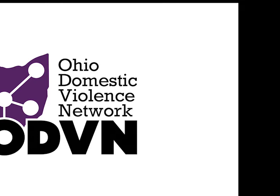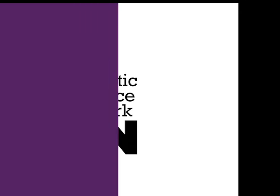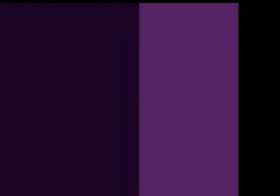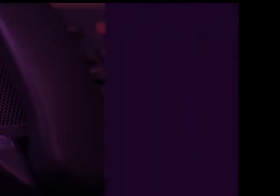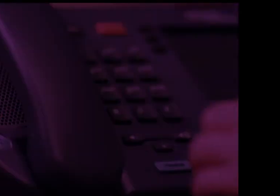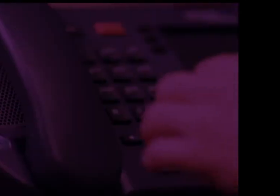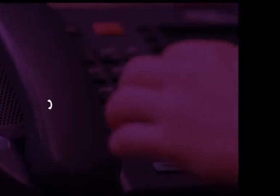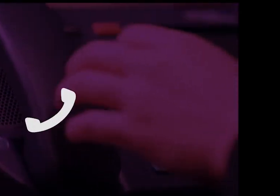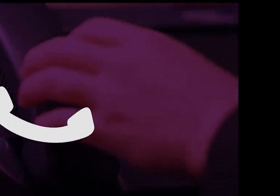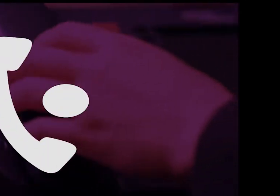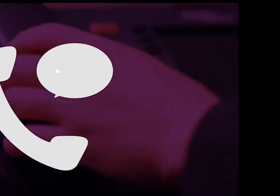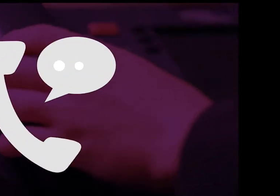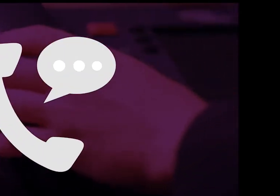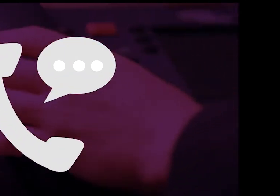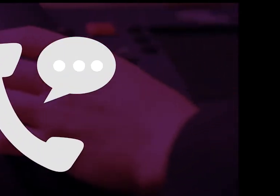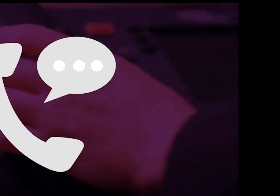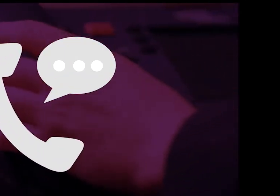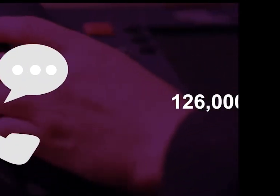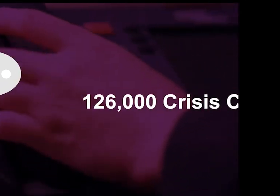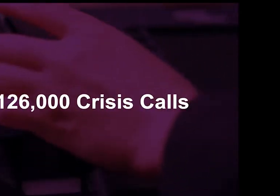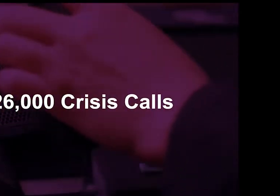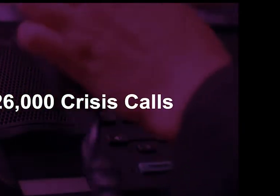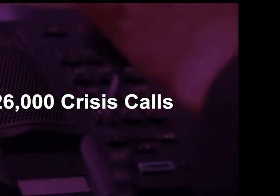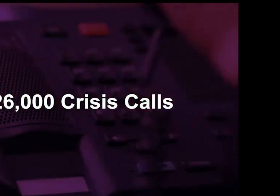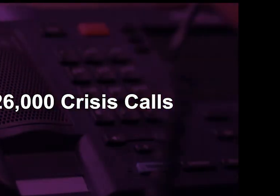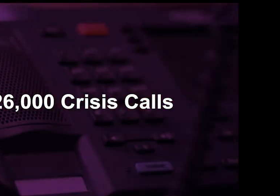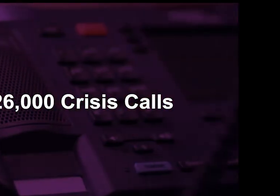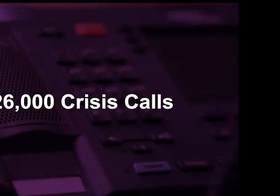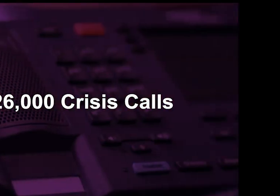In the last year, our programs answered nearly 126,000 crisis calls